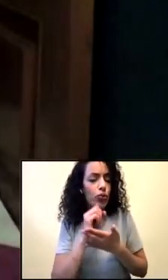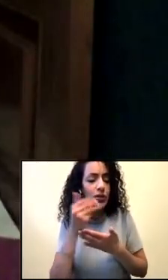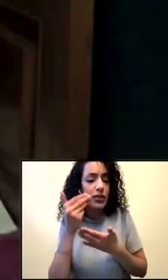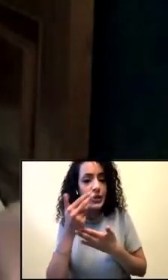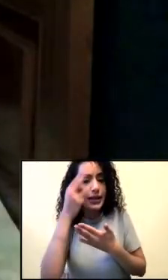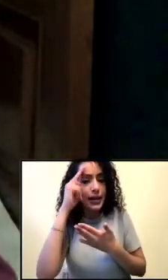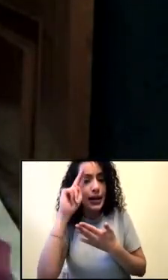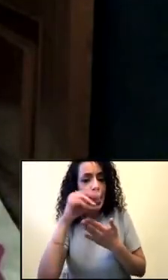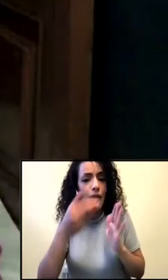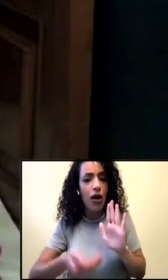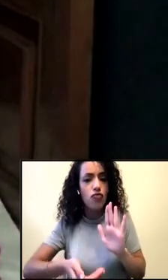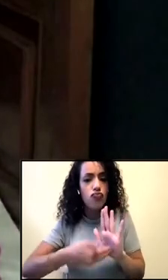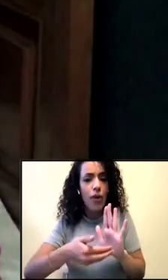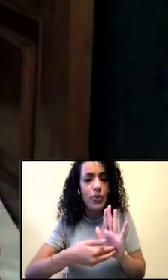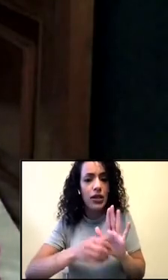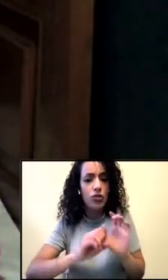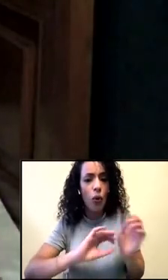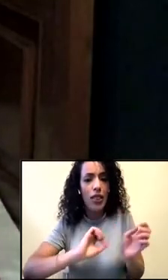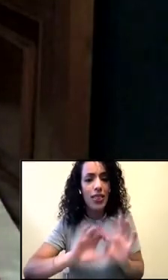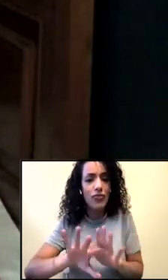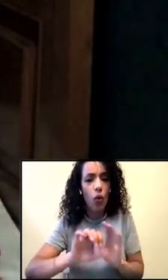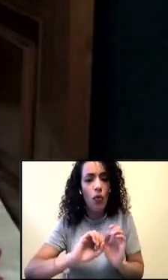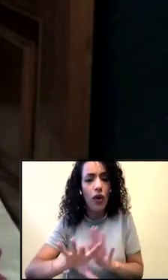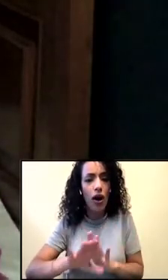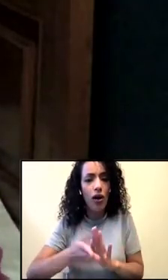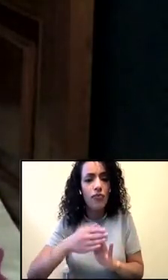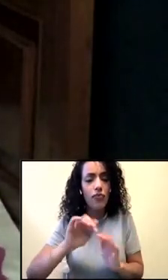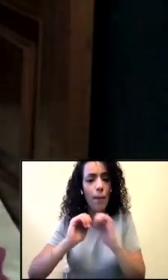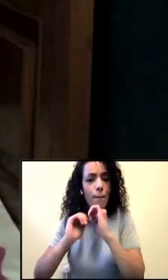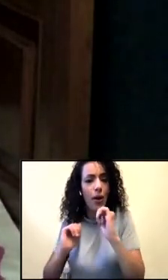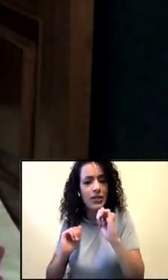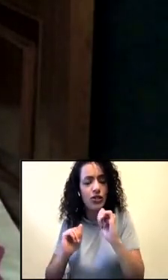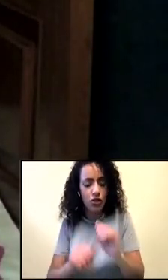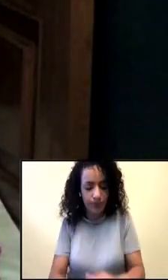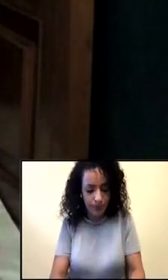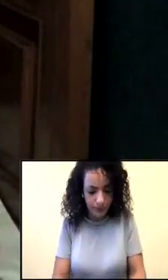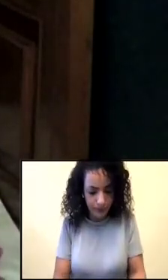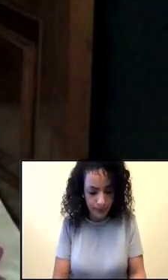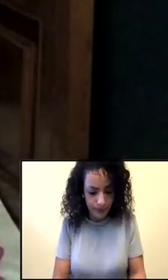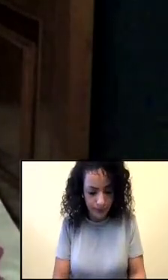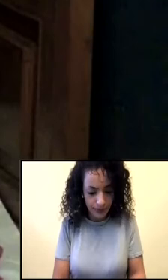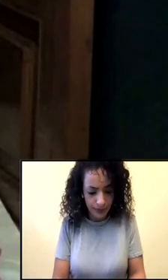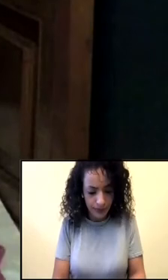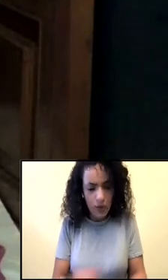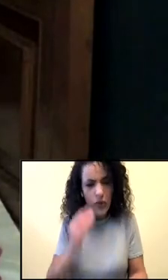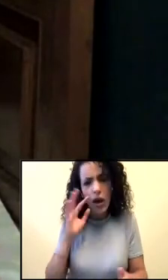of you interested, and the reason why I wrote on partition is mostly because I grew up with